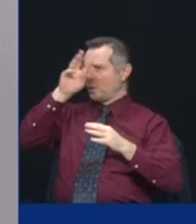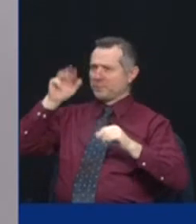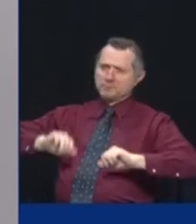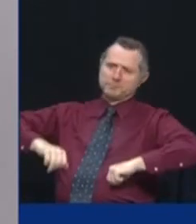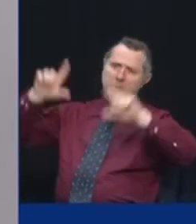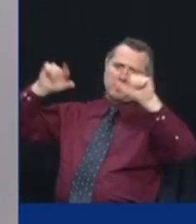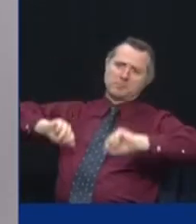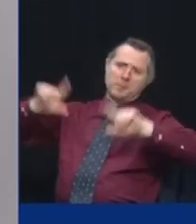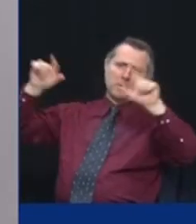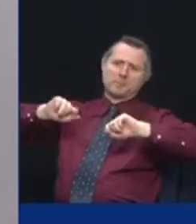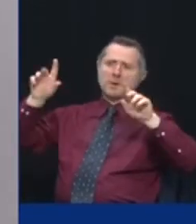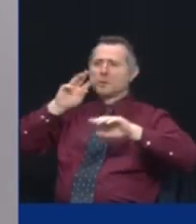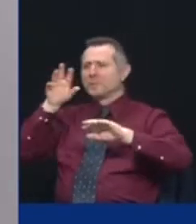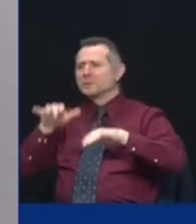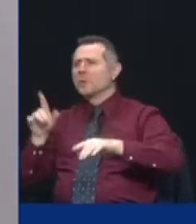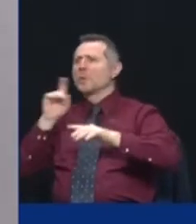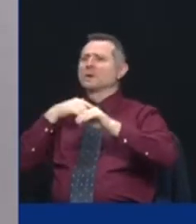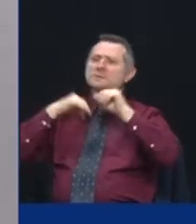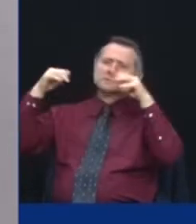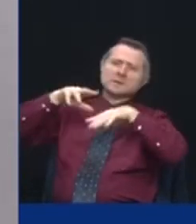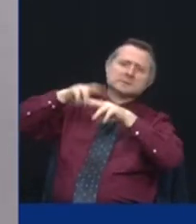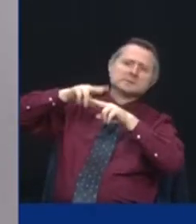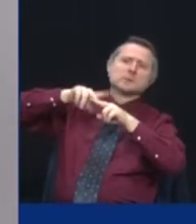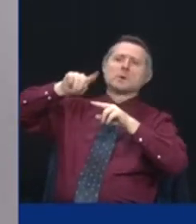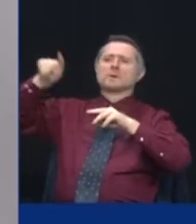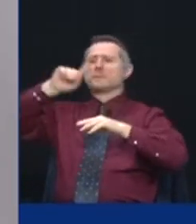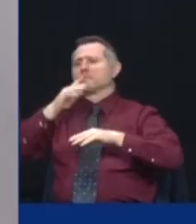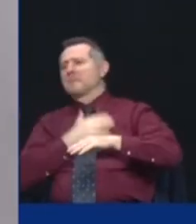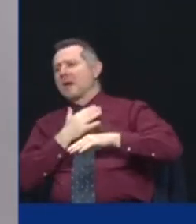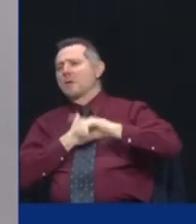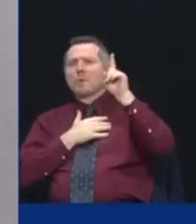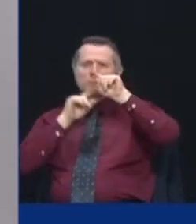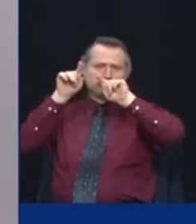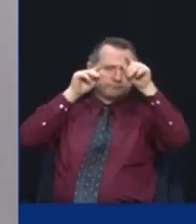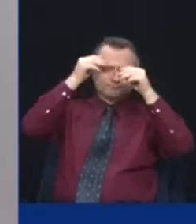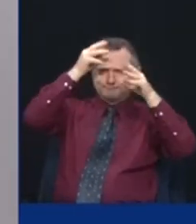AND DOUG AND OUR PEOPLE WILL GET IT UP ON THE WEBSITE. THERE WILL BE AMPLE NOTICE SO PEOPLE KNOW WHERE TO GO, WHERE